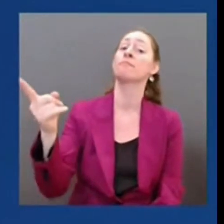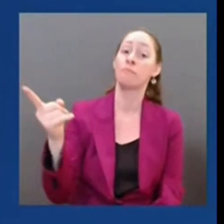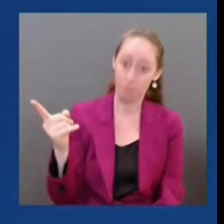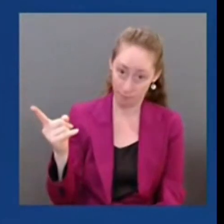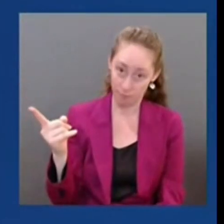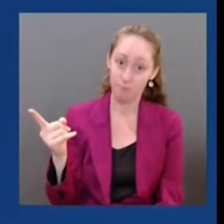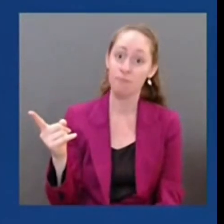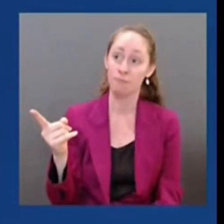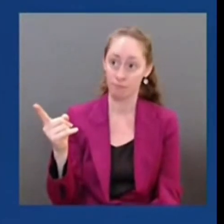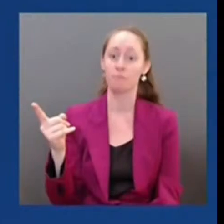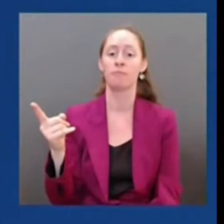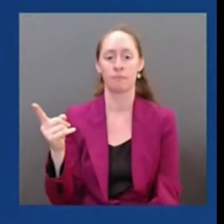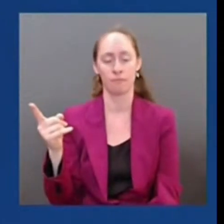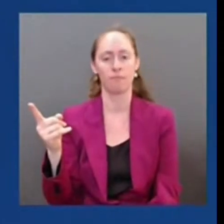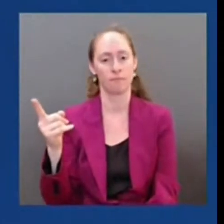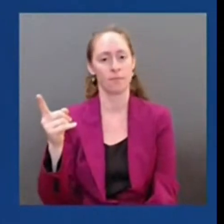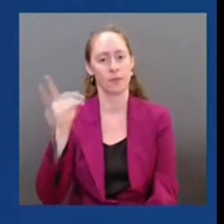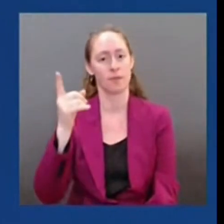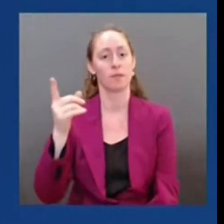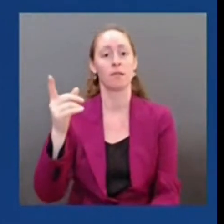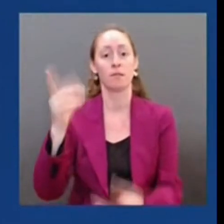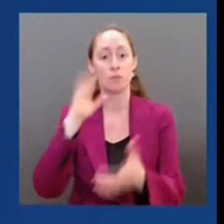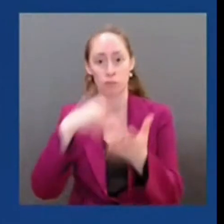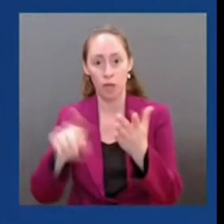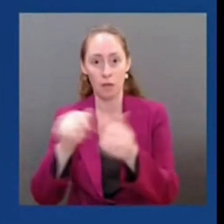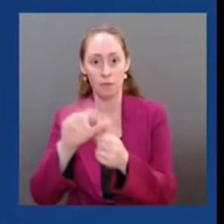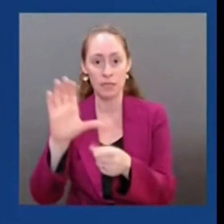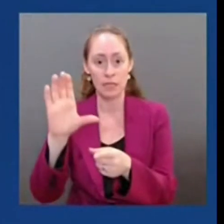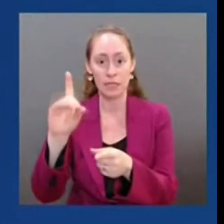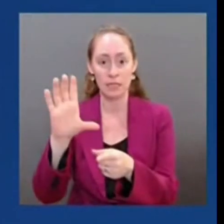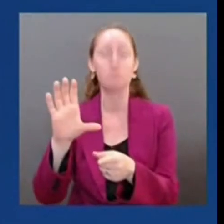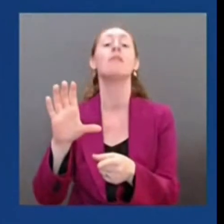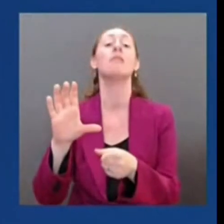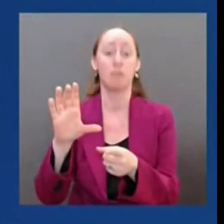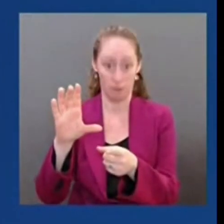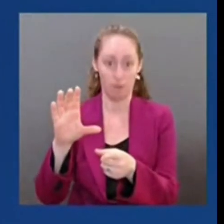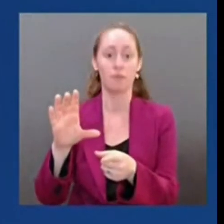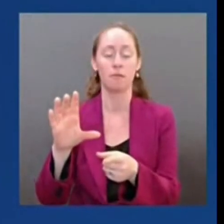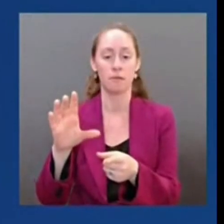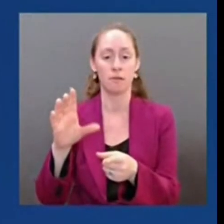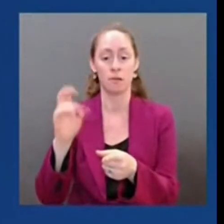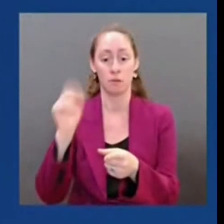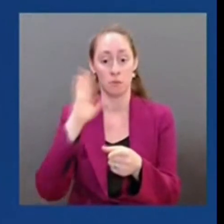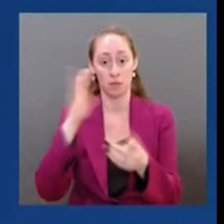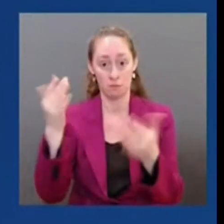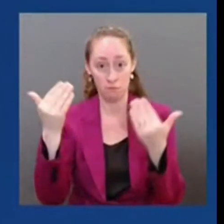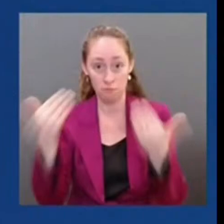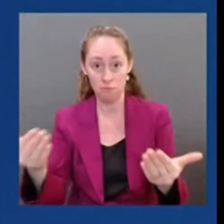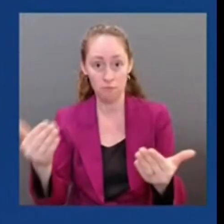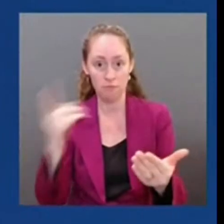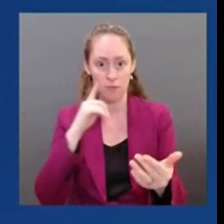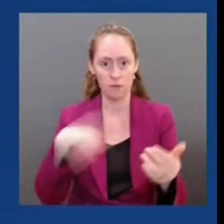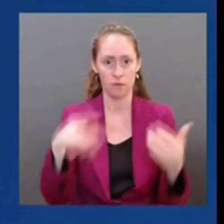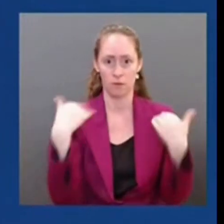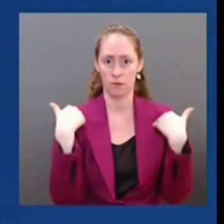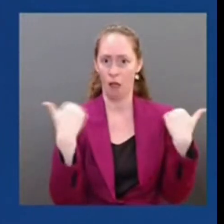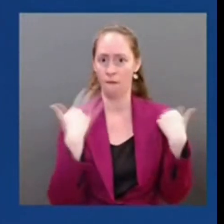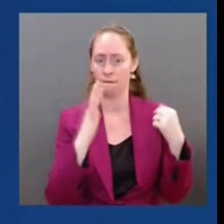AS FDA MAKES THE DETERMINATION, IT WILL GO OVER THE CDC WHEN THE CDC MAKES S DETERMINES. IF THE DETERMINESS ARE KED